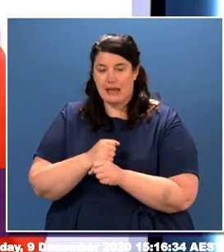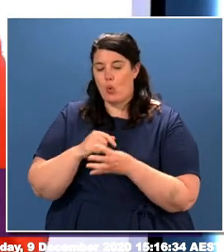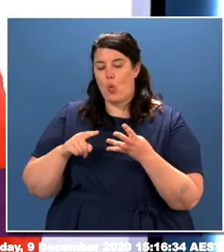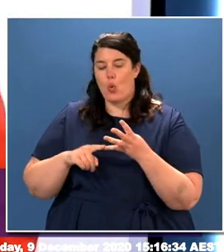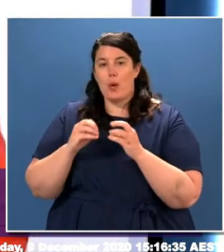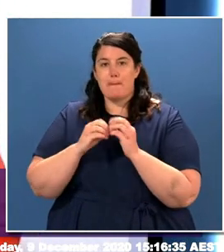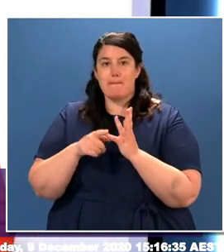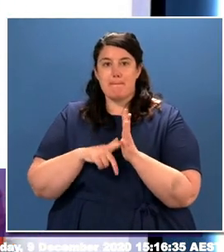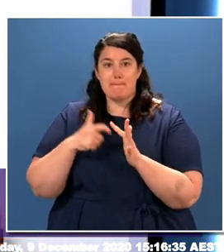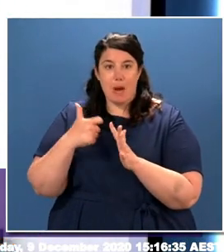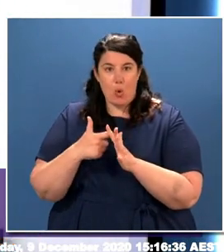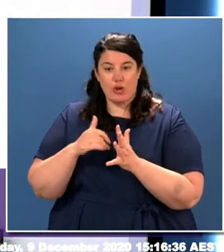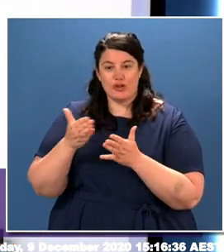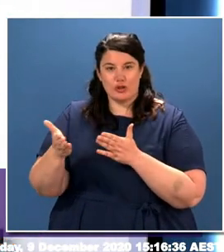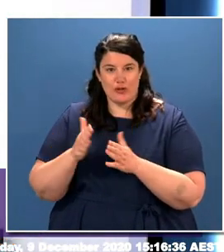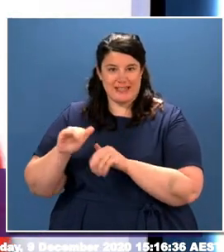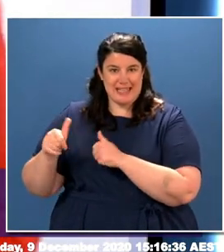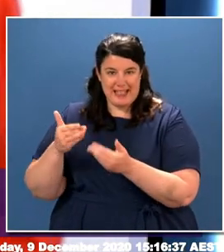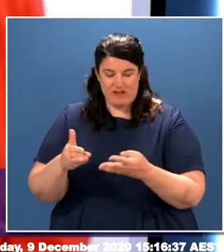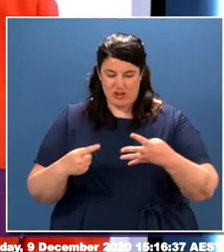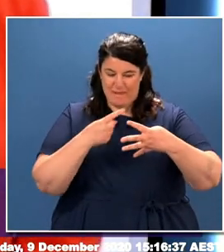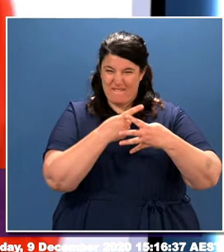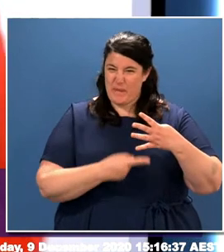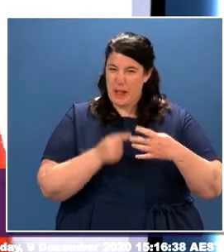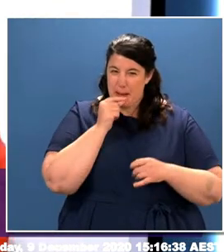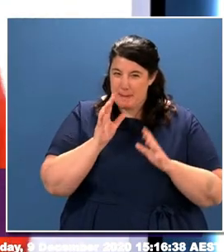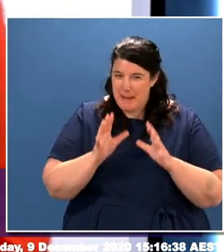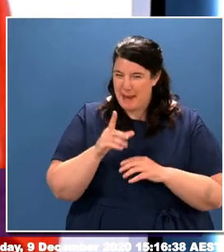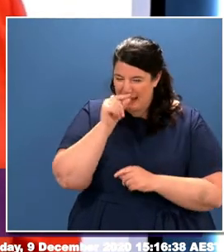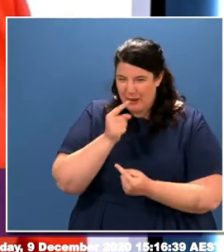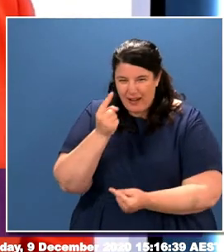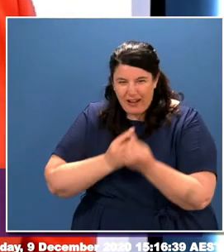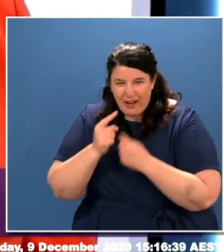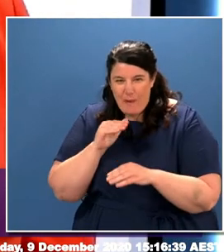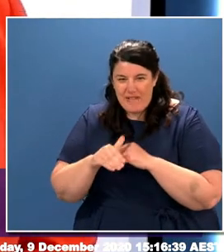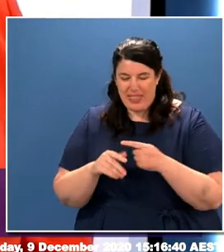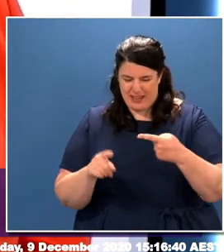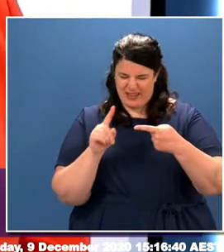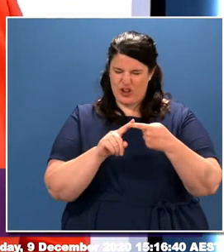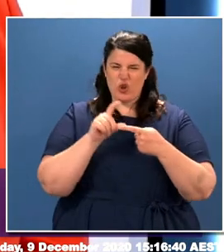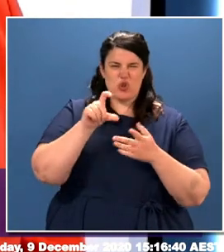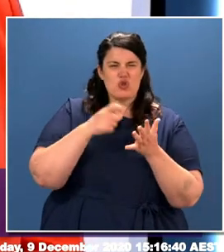So can I inspect each of these expressions? Yeah, absolutely. Let's talk about creaming. What is that name?